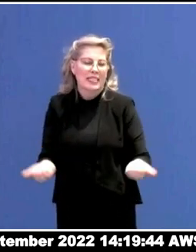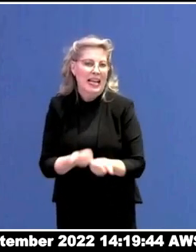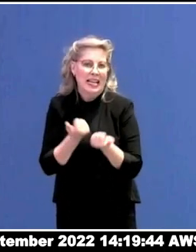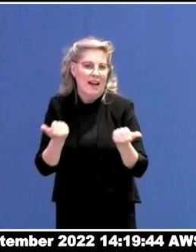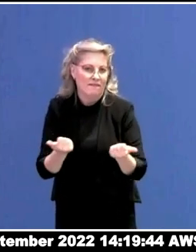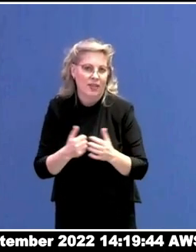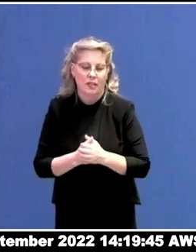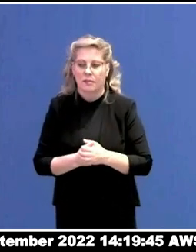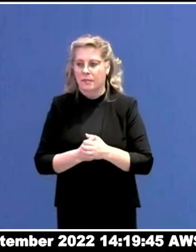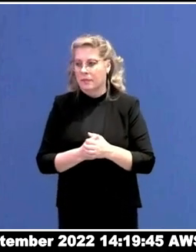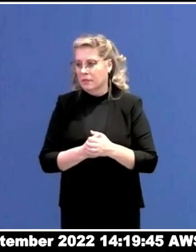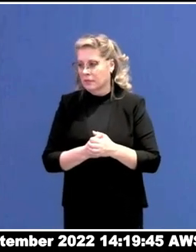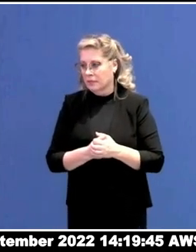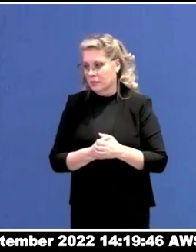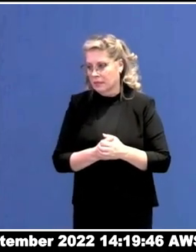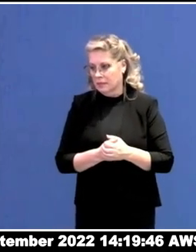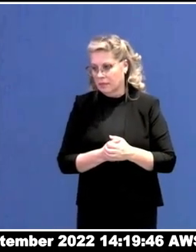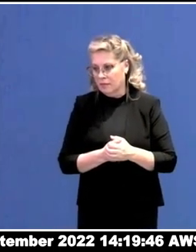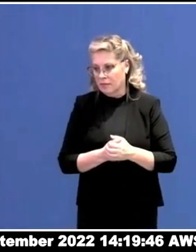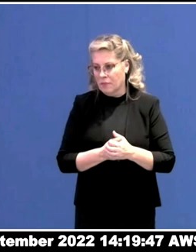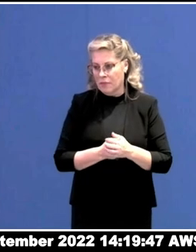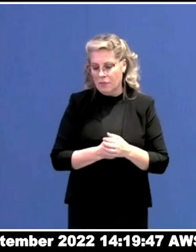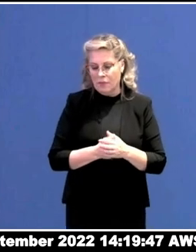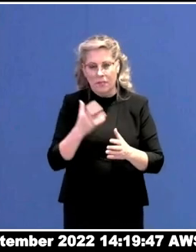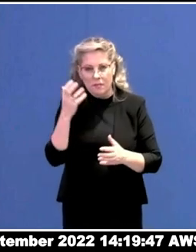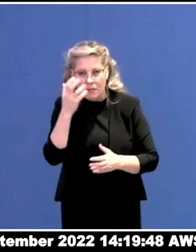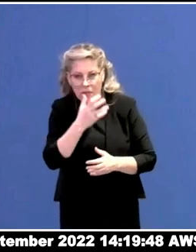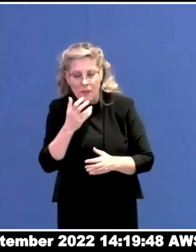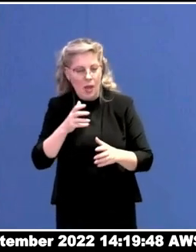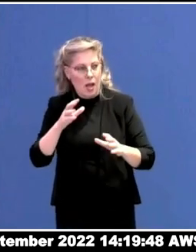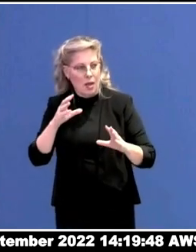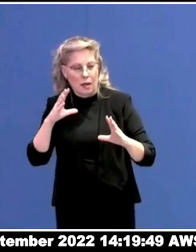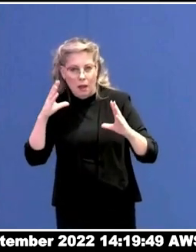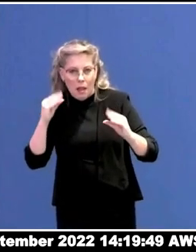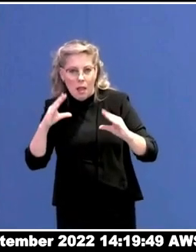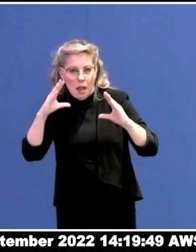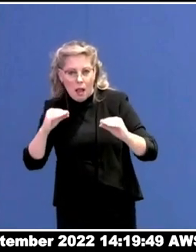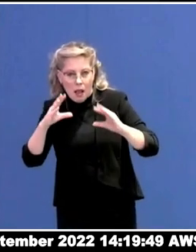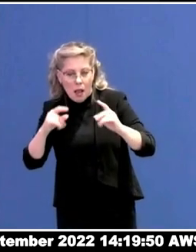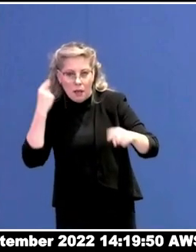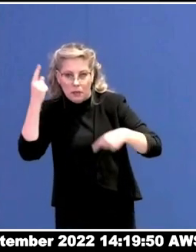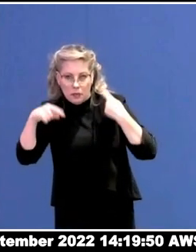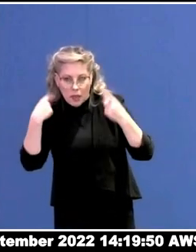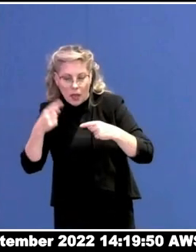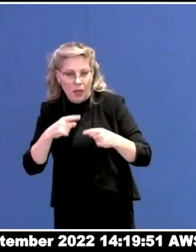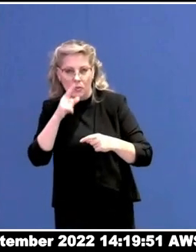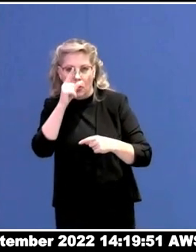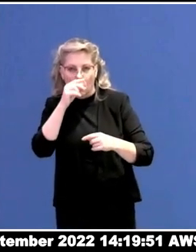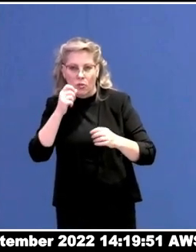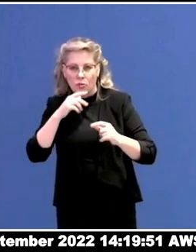intervention -- MR GRIFFIN: Ms Sharma - Ms Sharma, we lost your audio for about 10 seconds. I wonder if you can just recap on what you said recently.